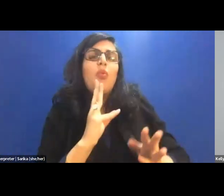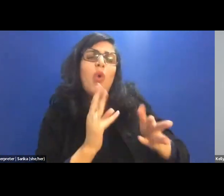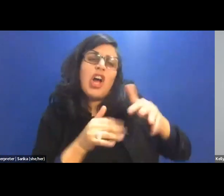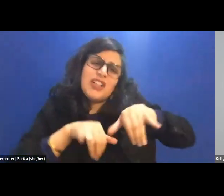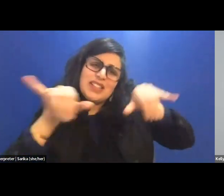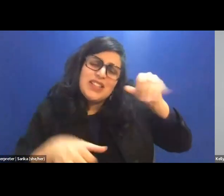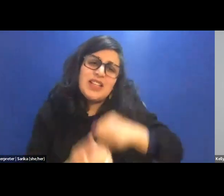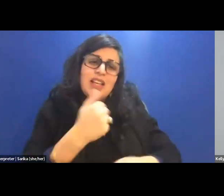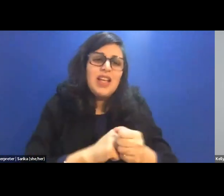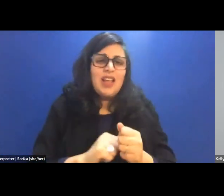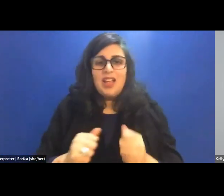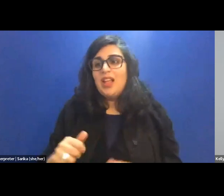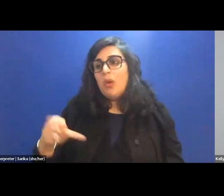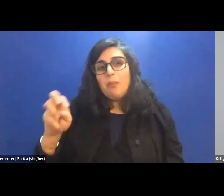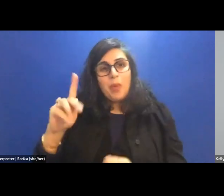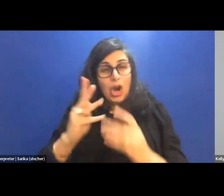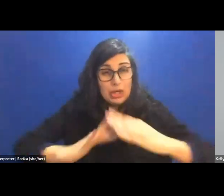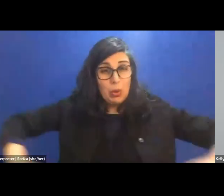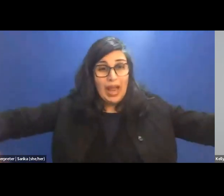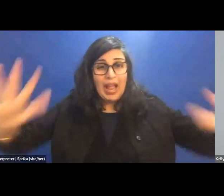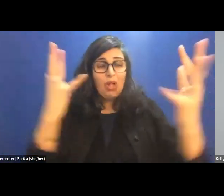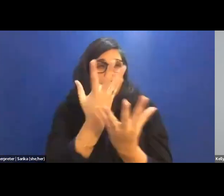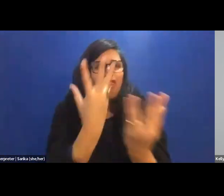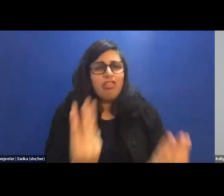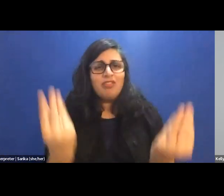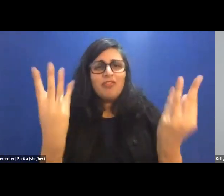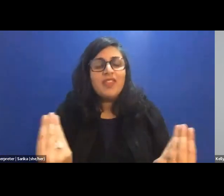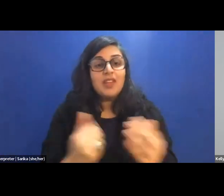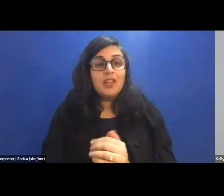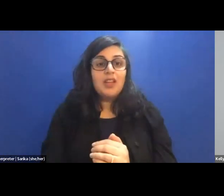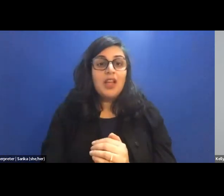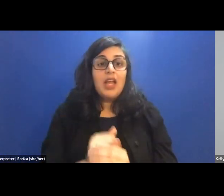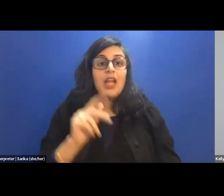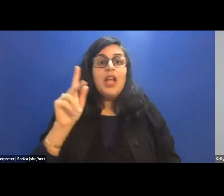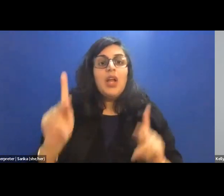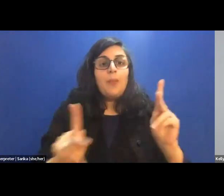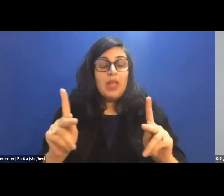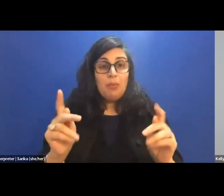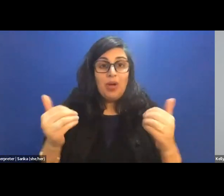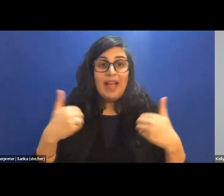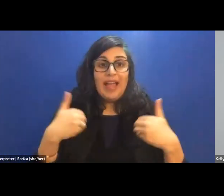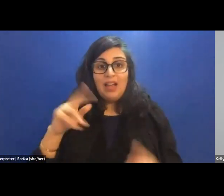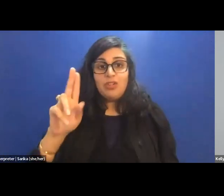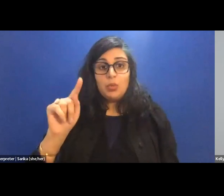littered the streets and rivers. Pools of chemicals leaching into storm drains and residue